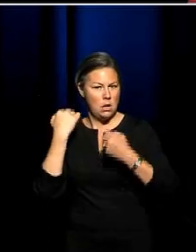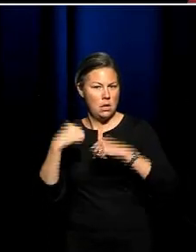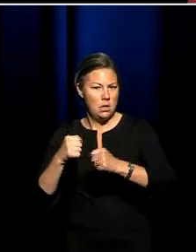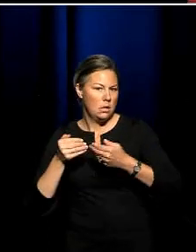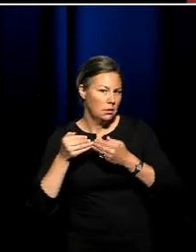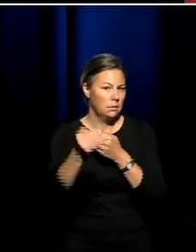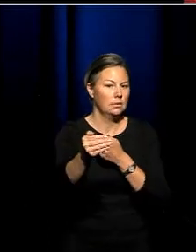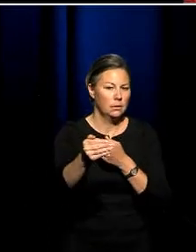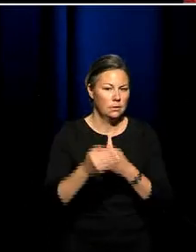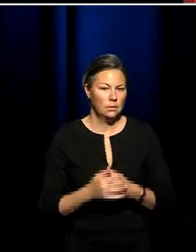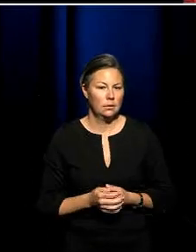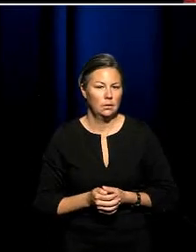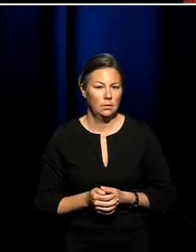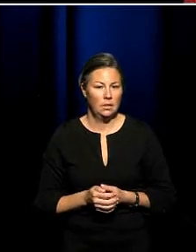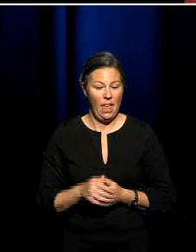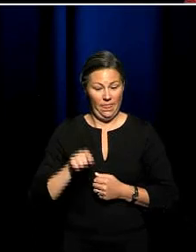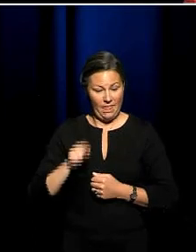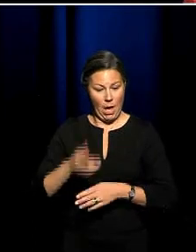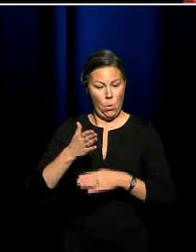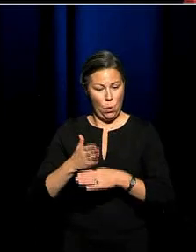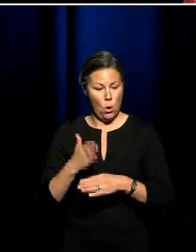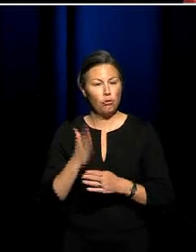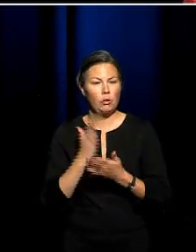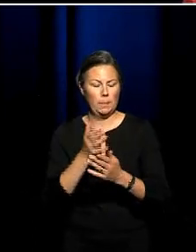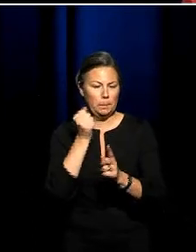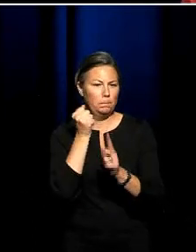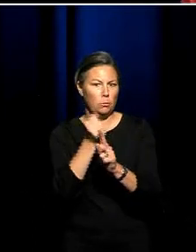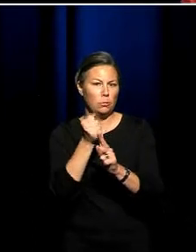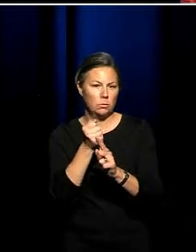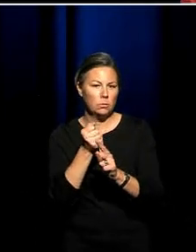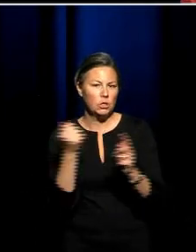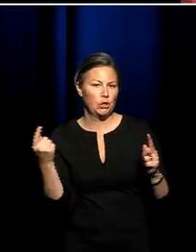Commission has brought about transformational change. Let me now talk